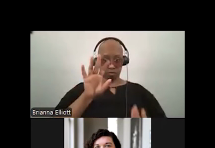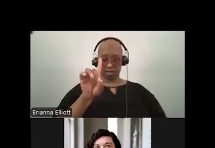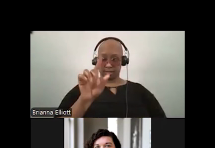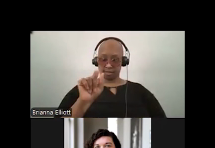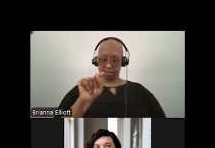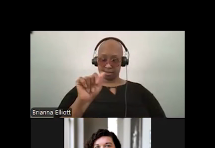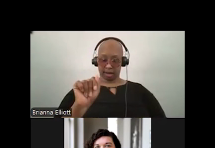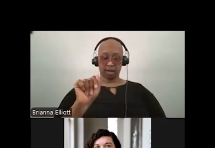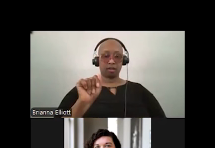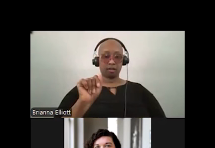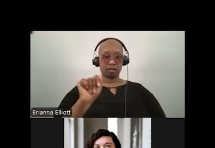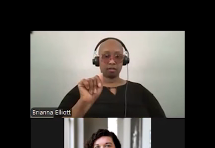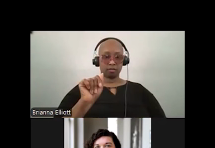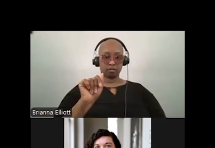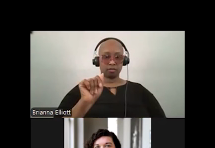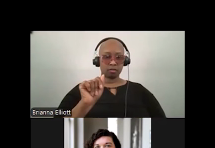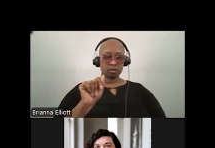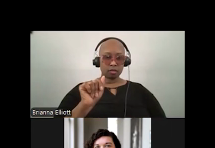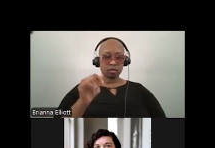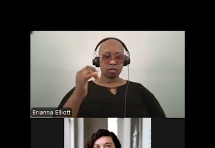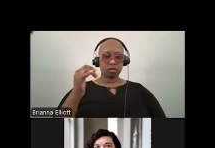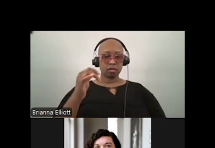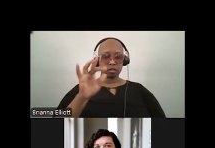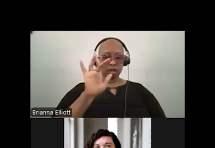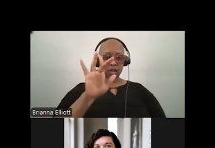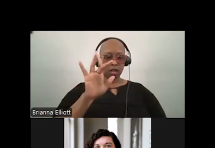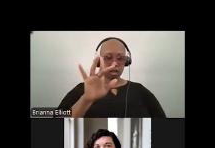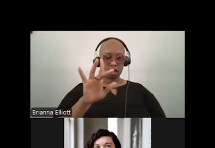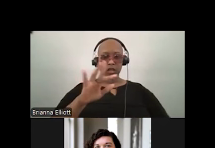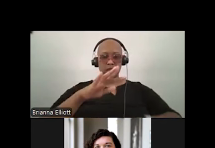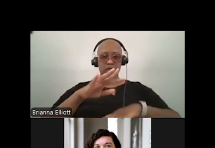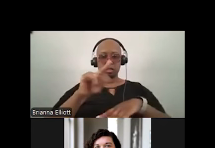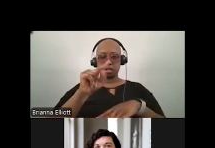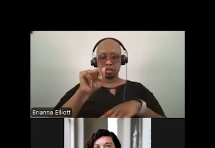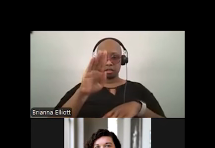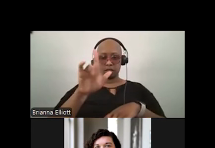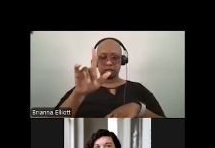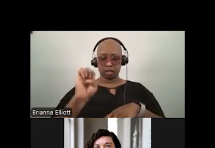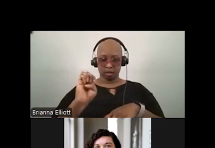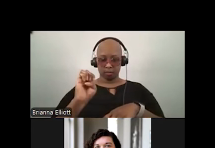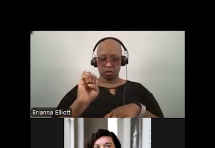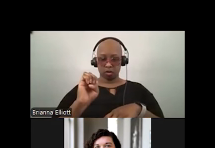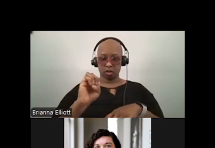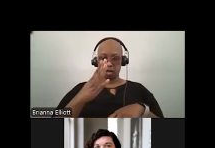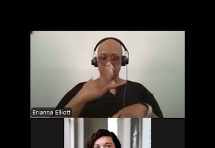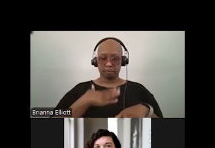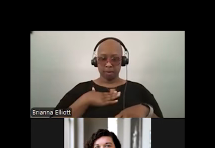I'm going to insert table and I'm going to mark right here that my table already has headers cuz